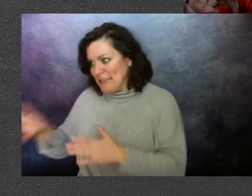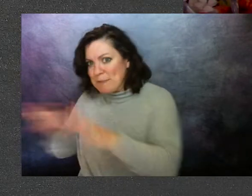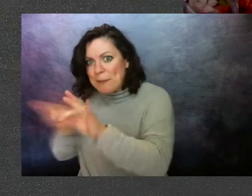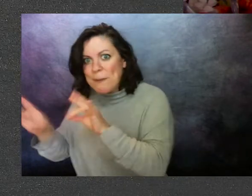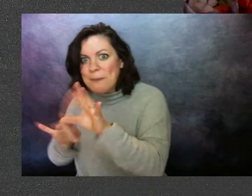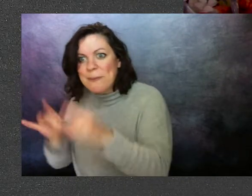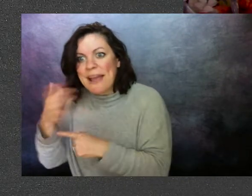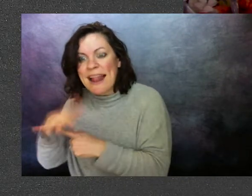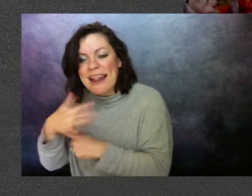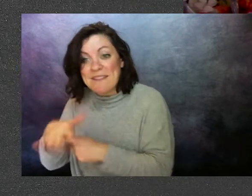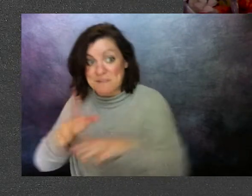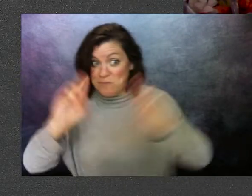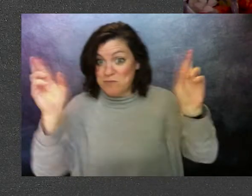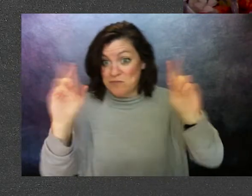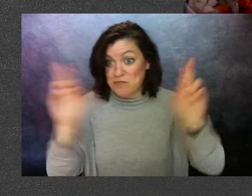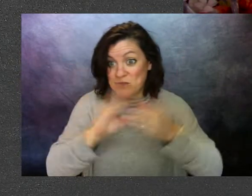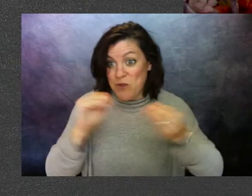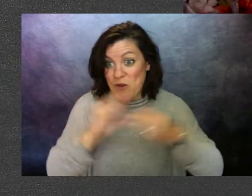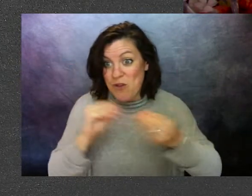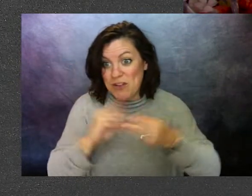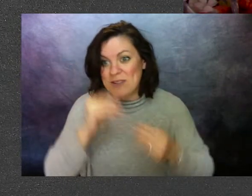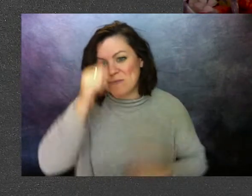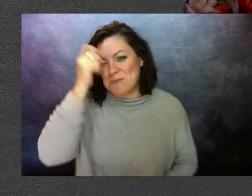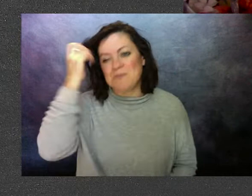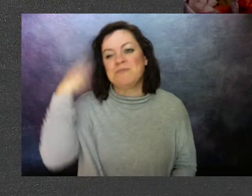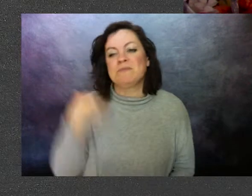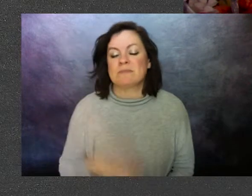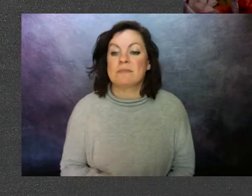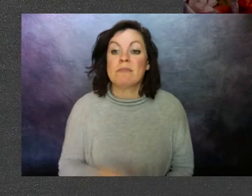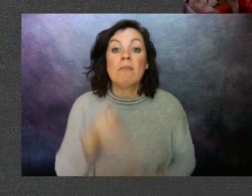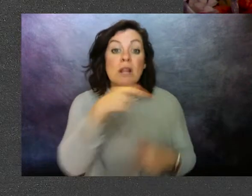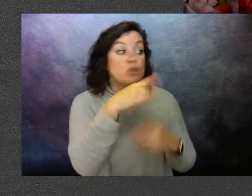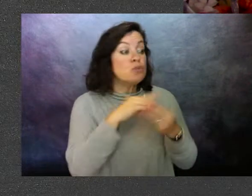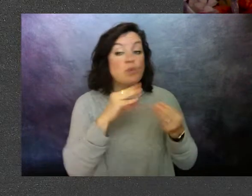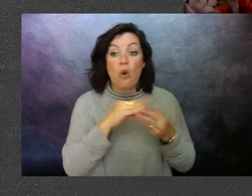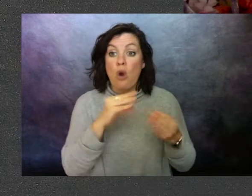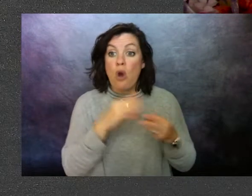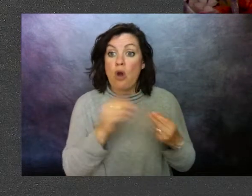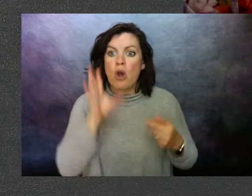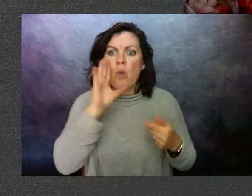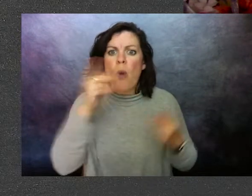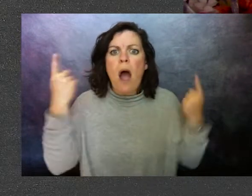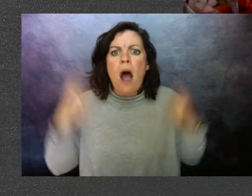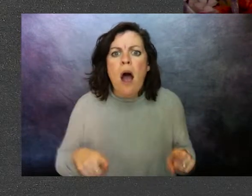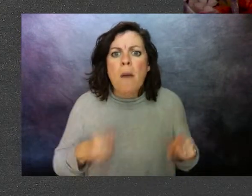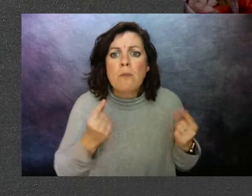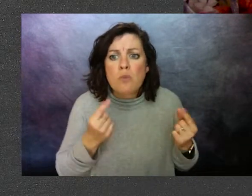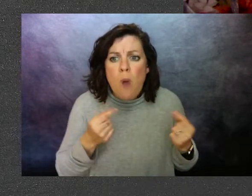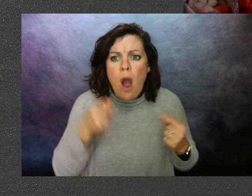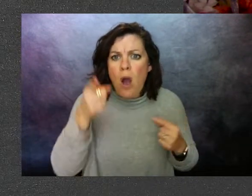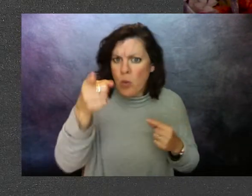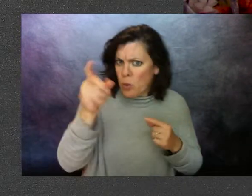and I want you to listen to the story because you're going to need to do some moves in this story.